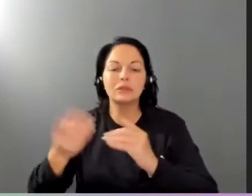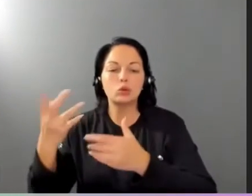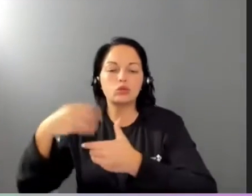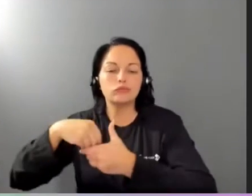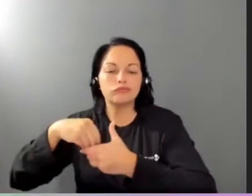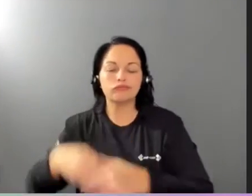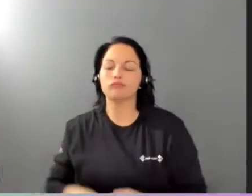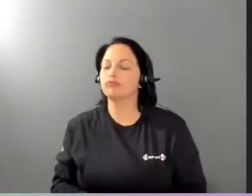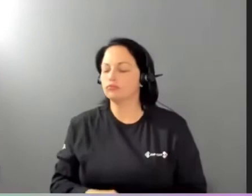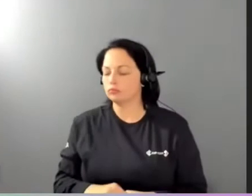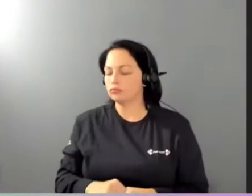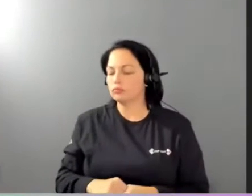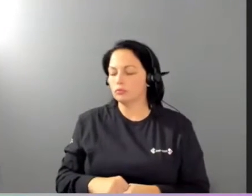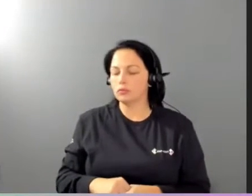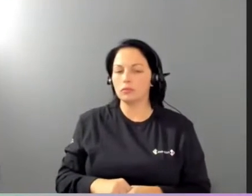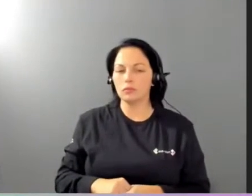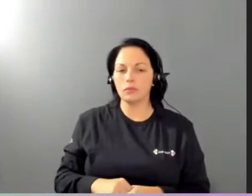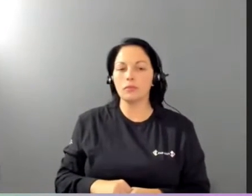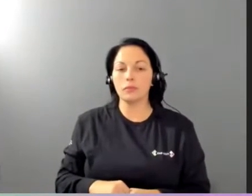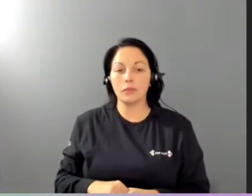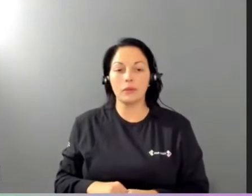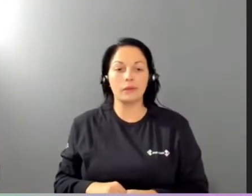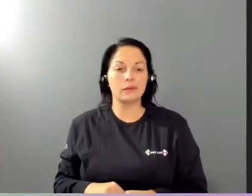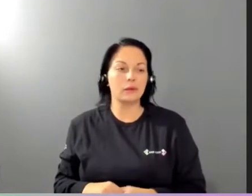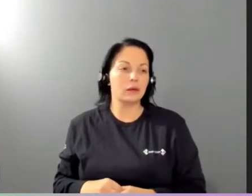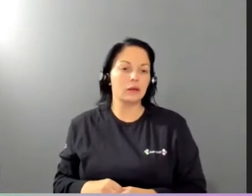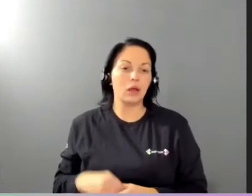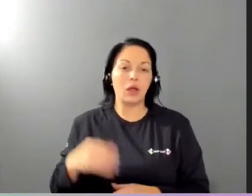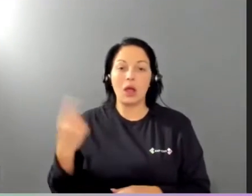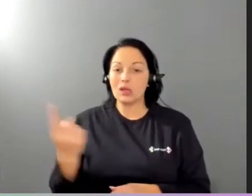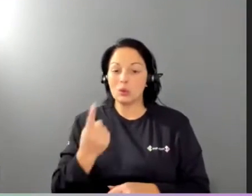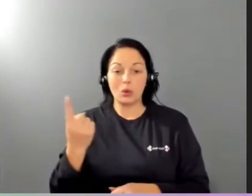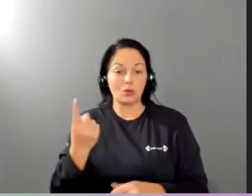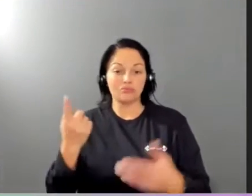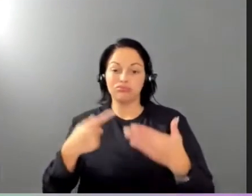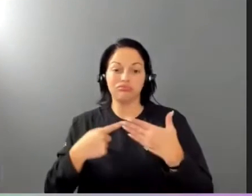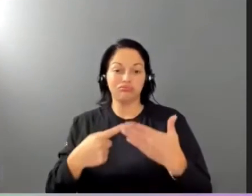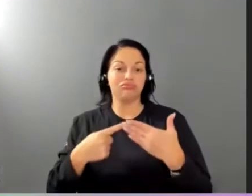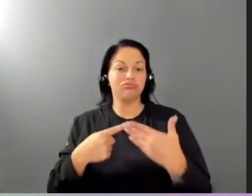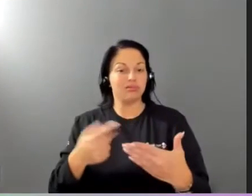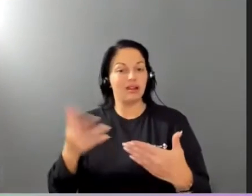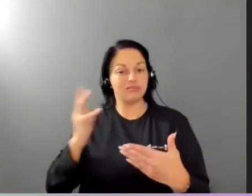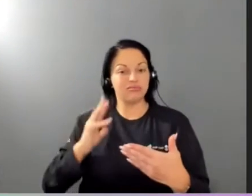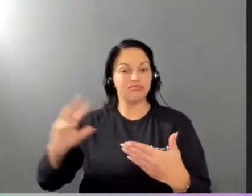they are where today, and they could be tomorrow on accessibility and digital inclusion. So, in the last